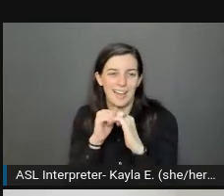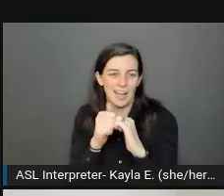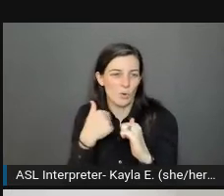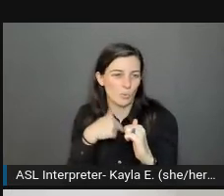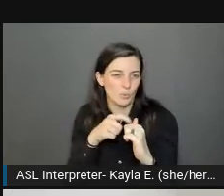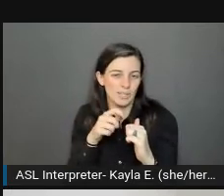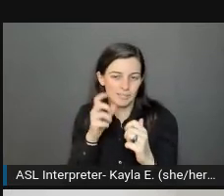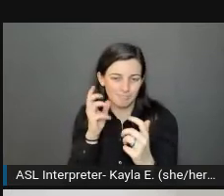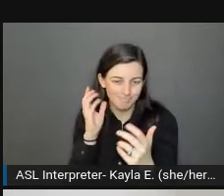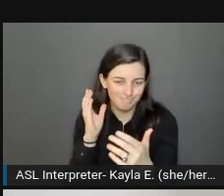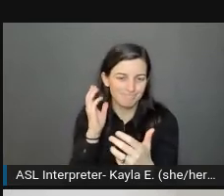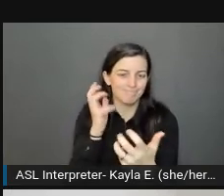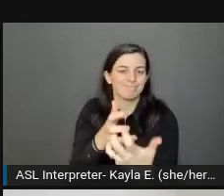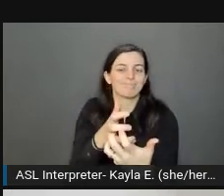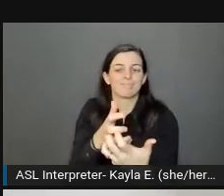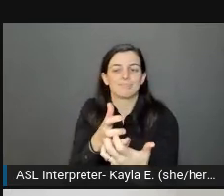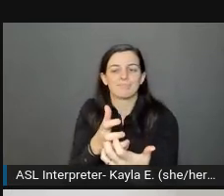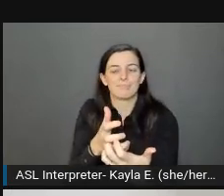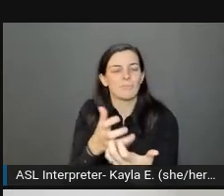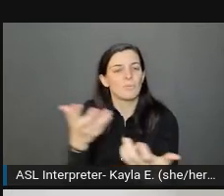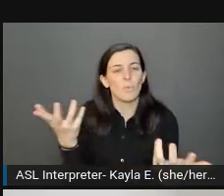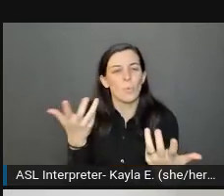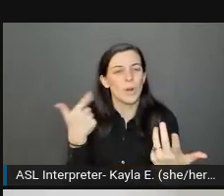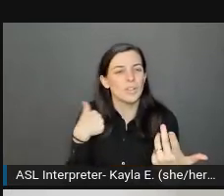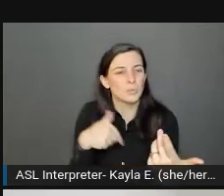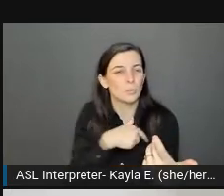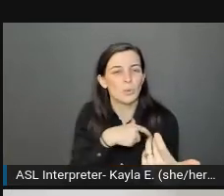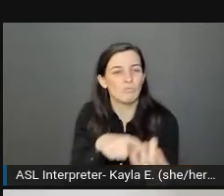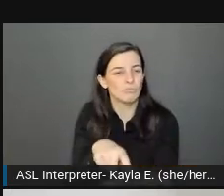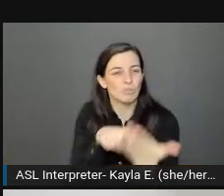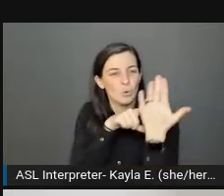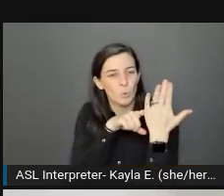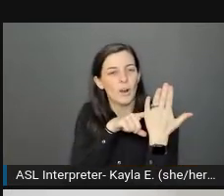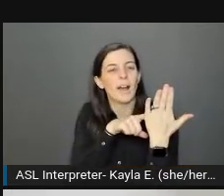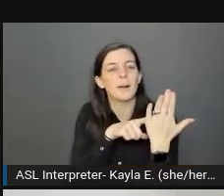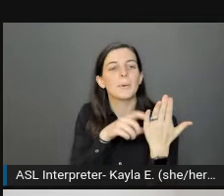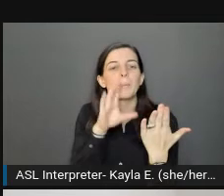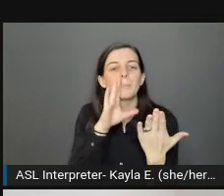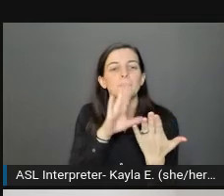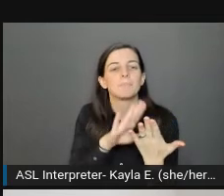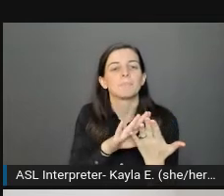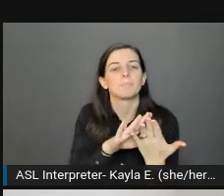What can we require that will remove barriers,